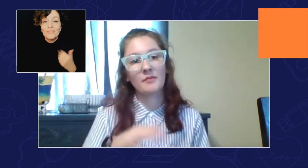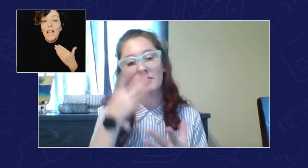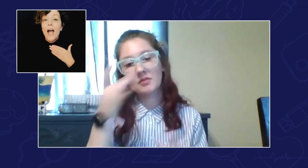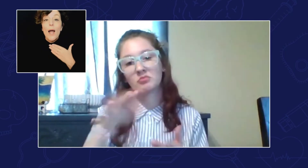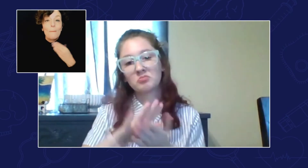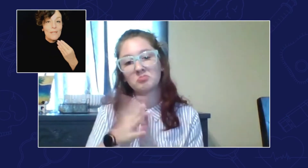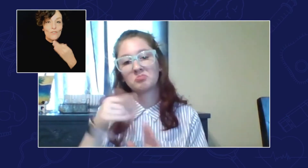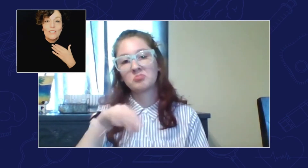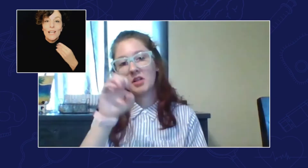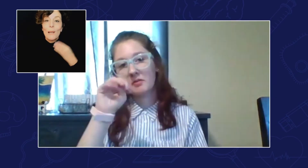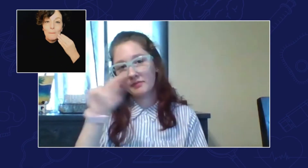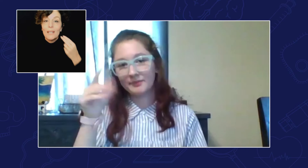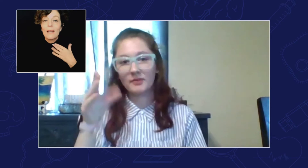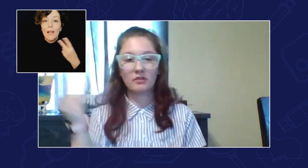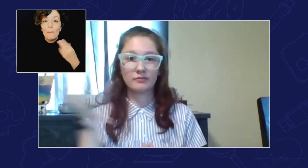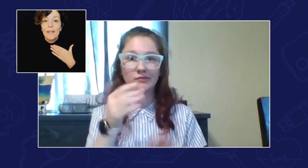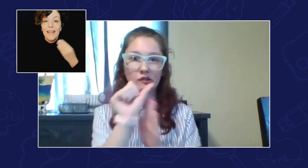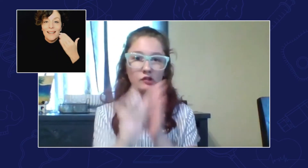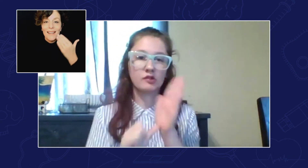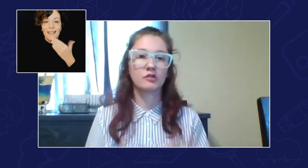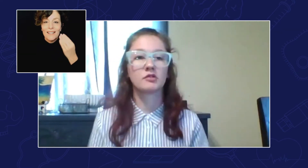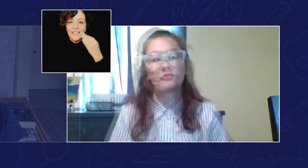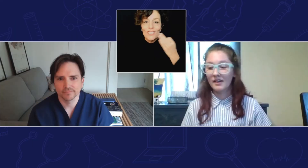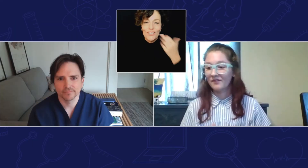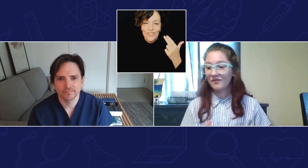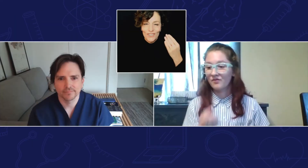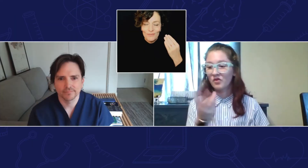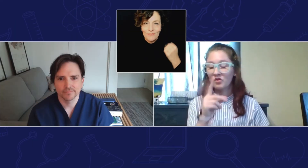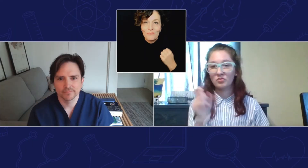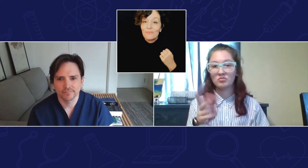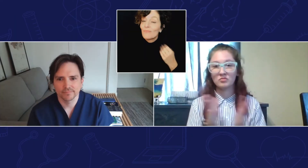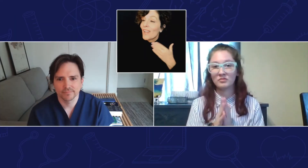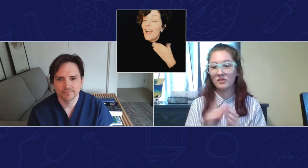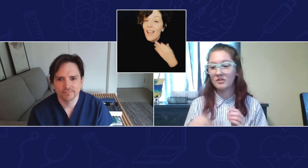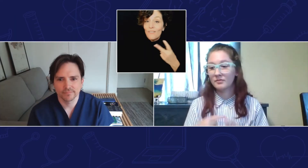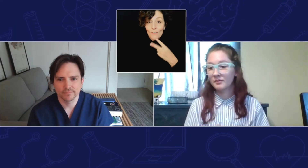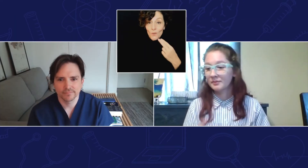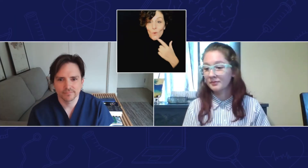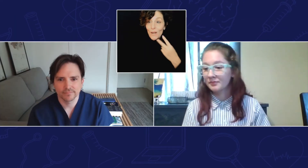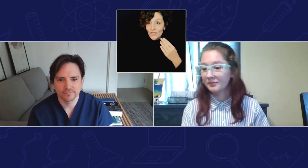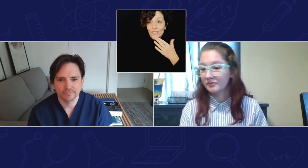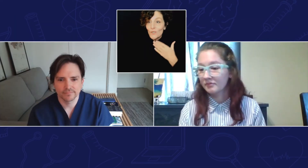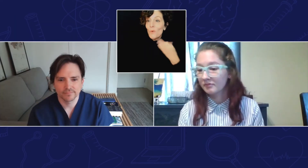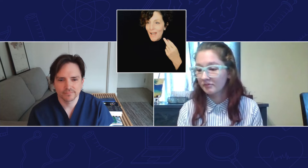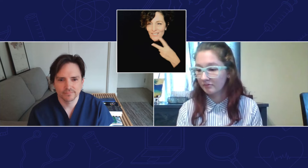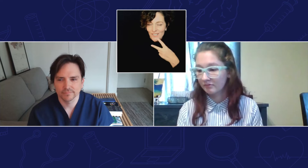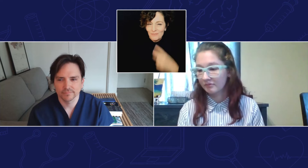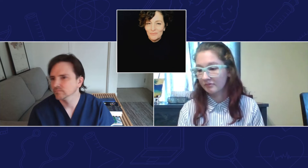I'm interested in becoming an ENT/surgeon. [HAYLIE]: I have a few questions to ask you.